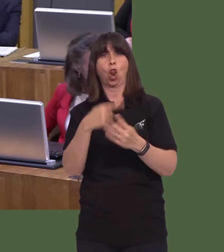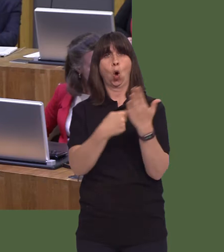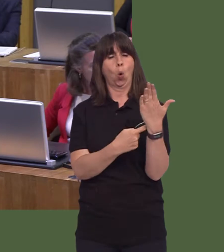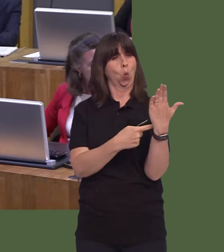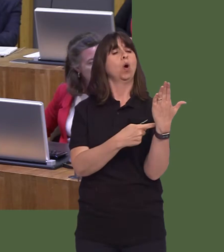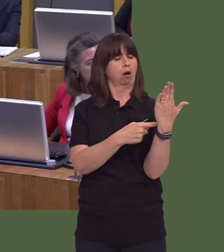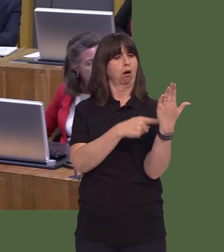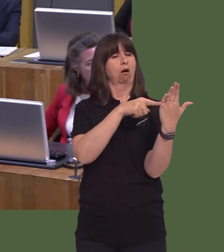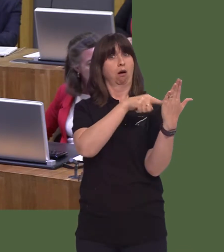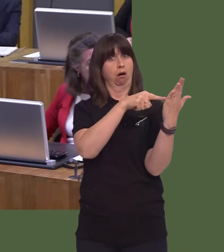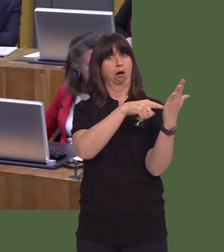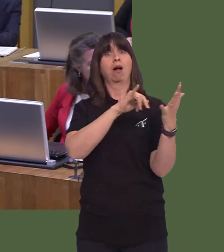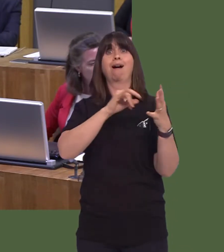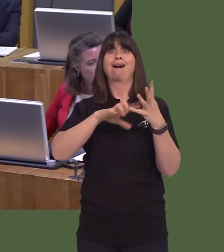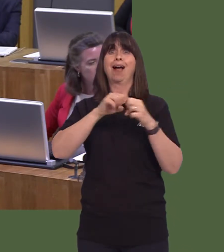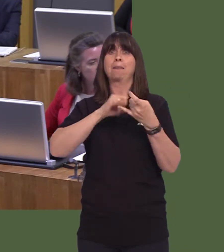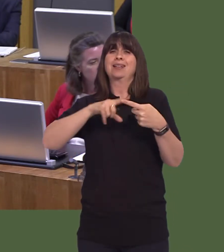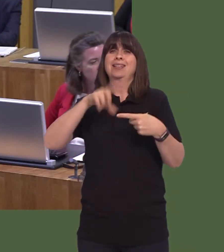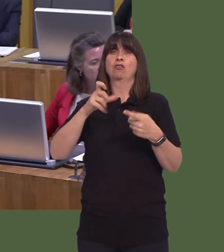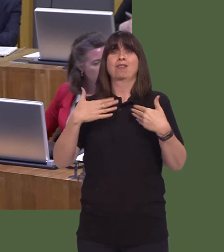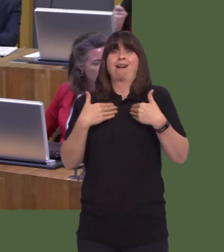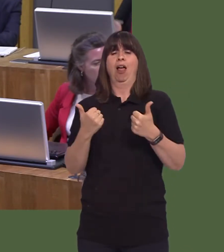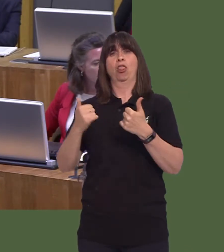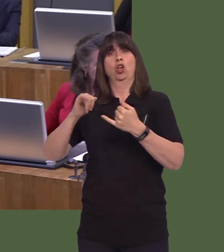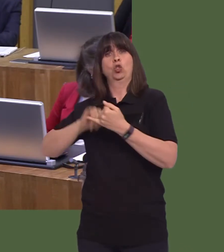The Cabinet Secretary for Health and Social Services will be making a statement later